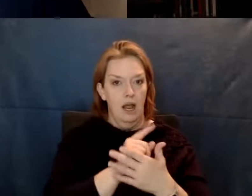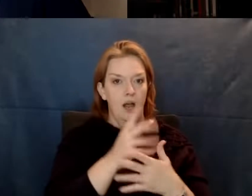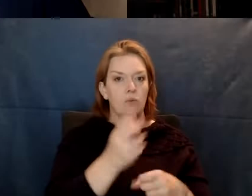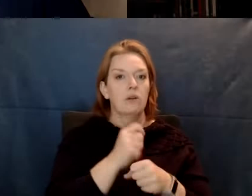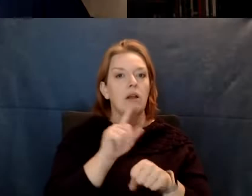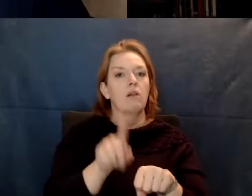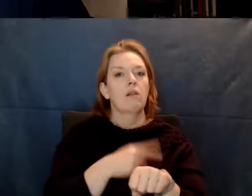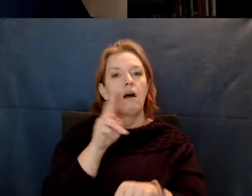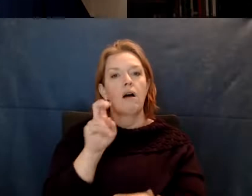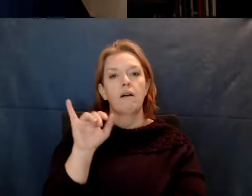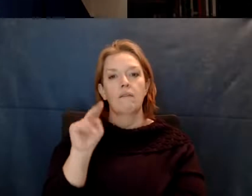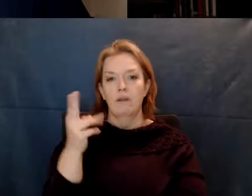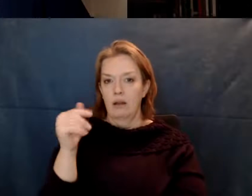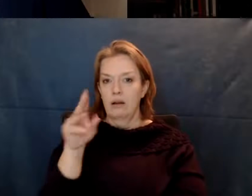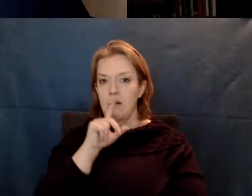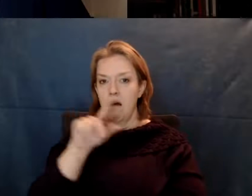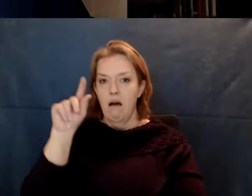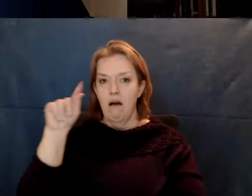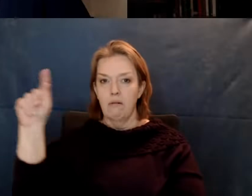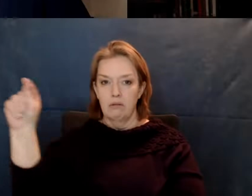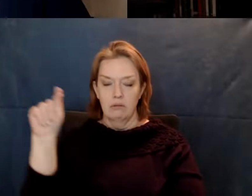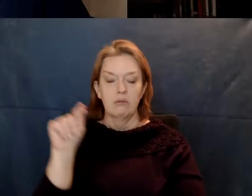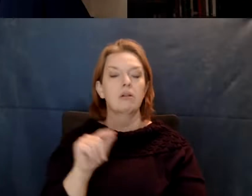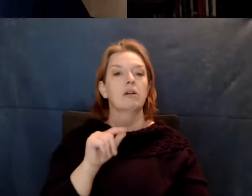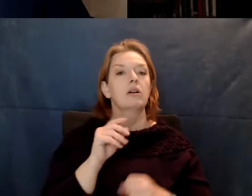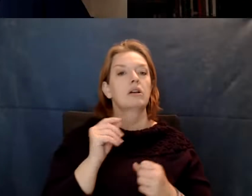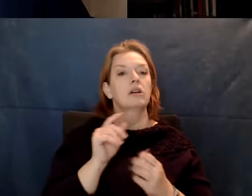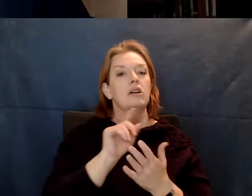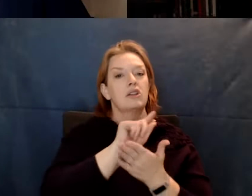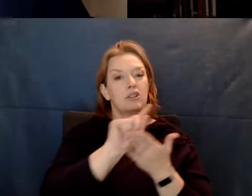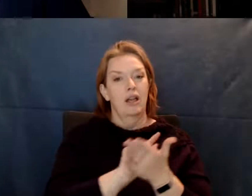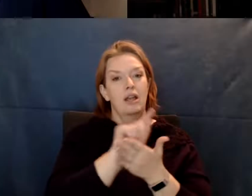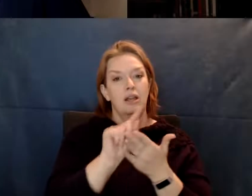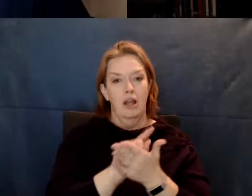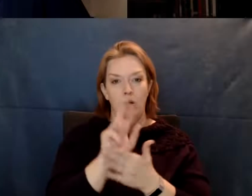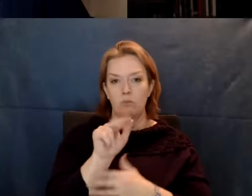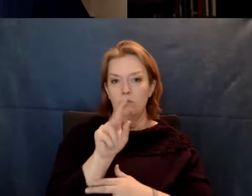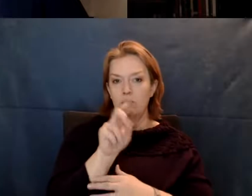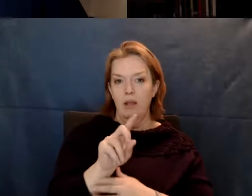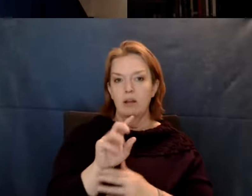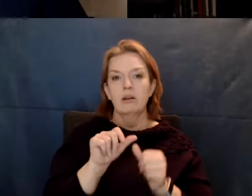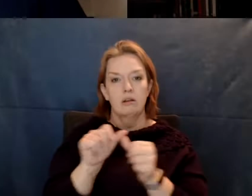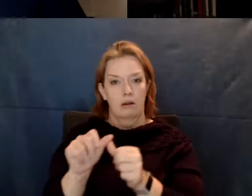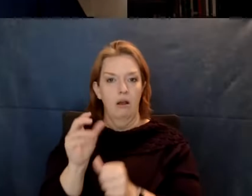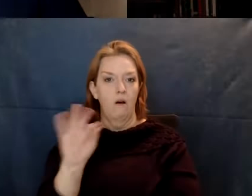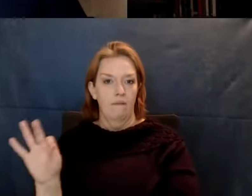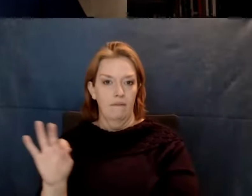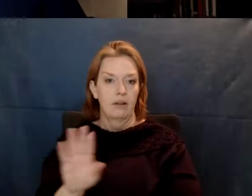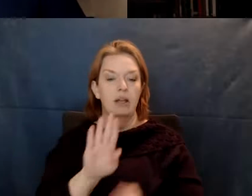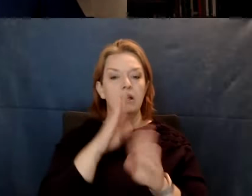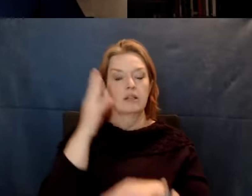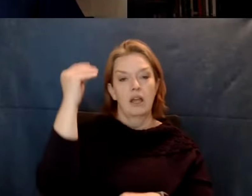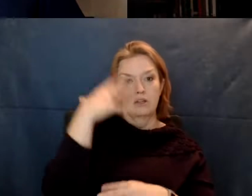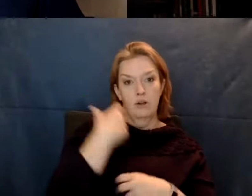shed "ours" rated zones can offer dead showers naked strong ran often